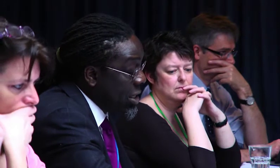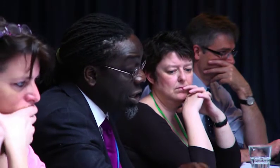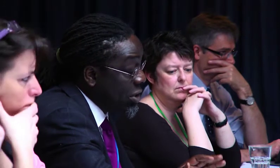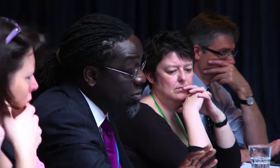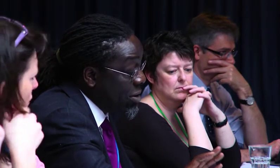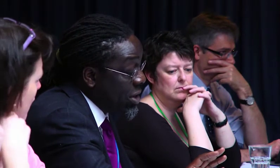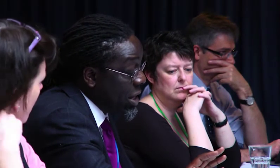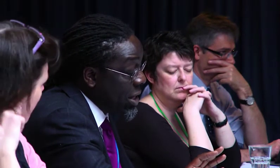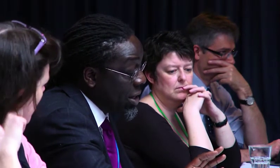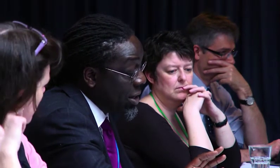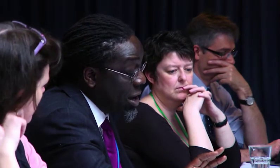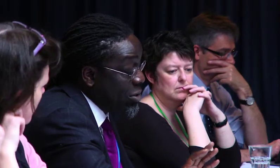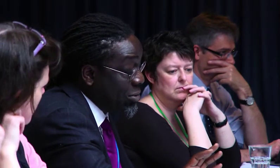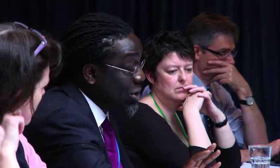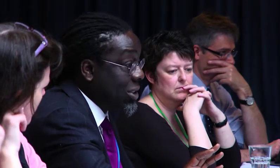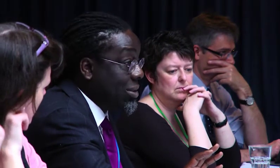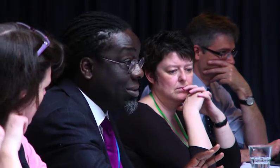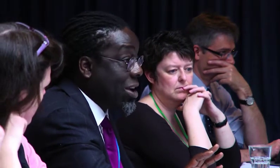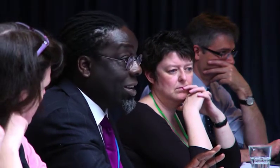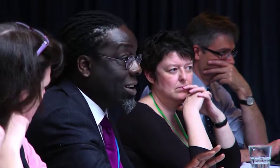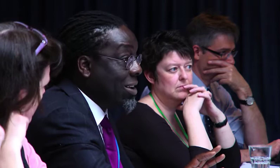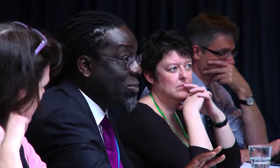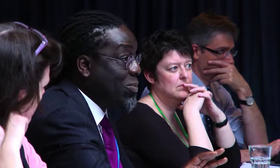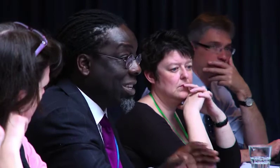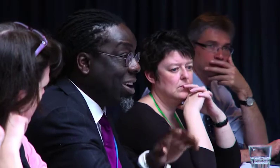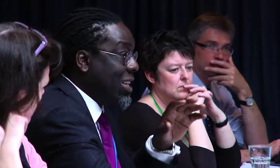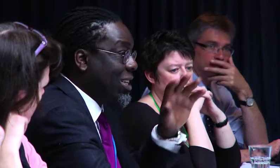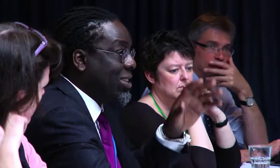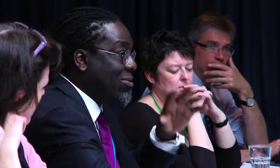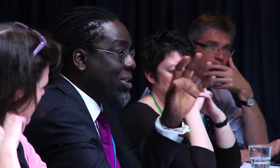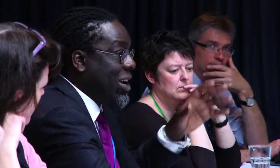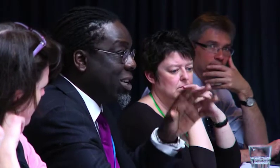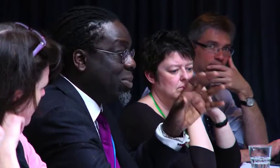I thought it was just great, and we have been designing this over a year and it is been